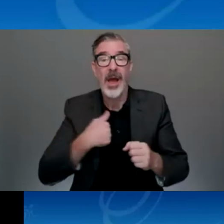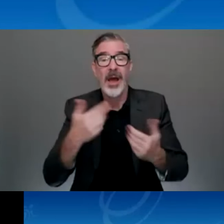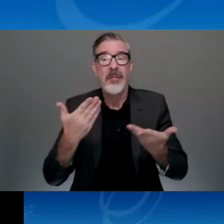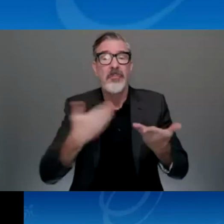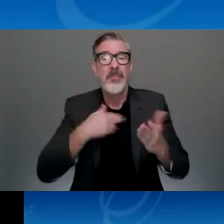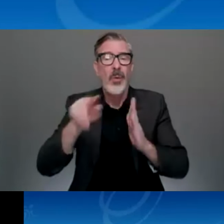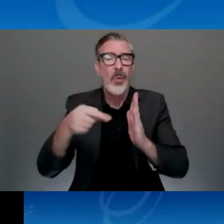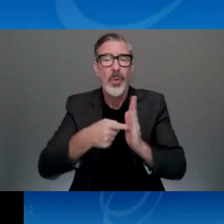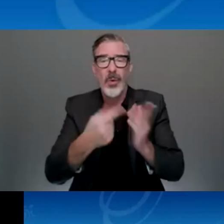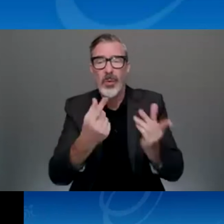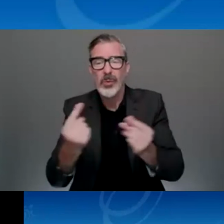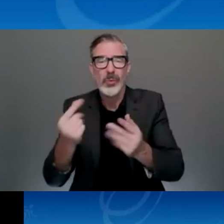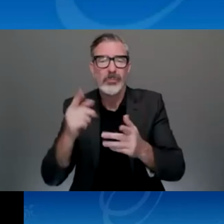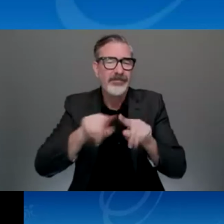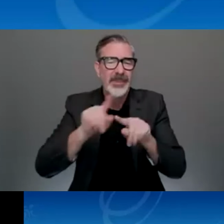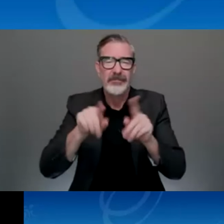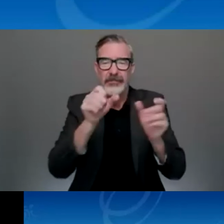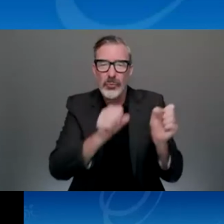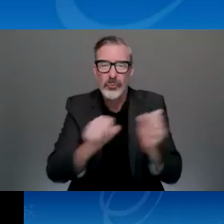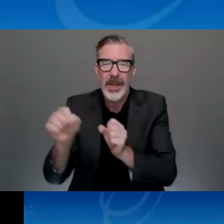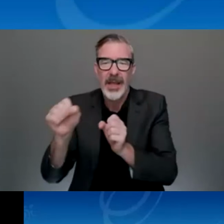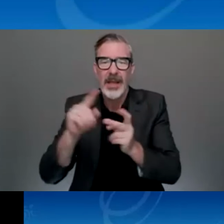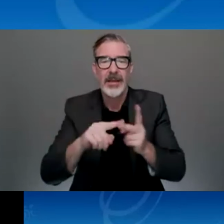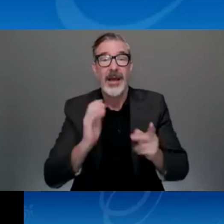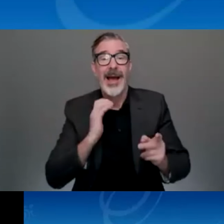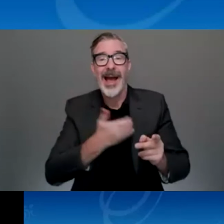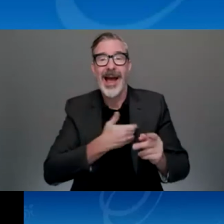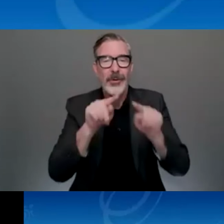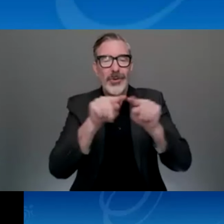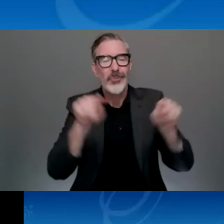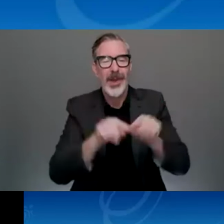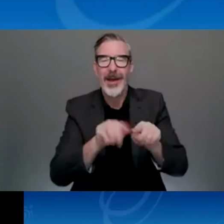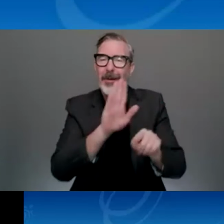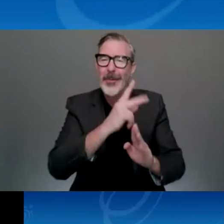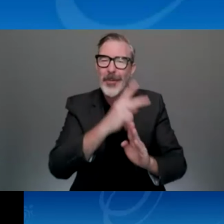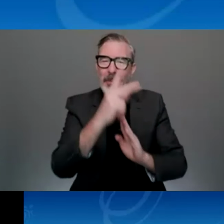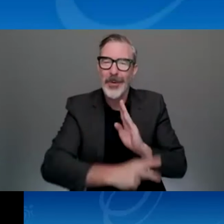strategies that generate best triangle membership for our loyalty program and experience for our customers.